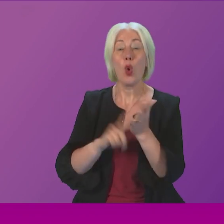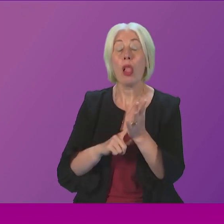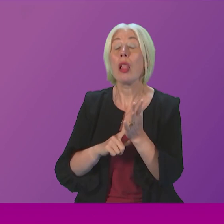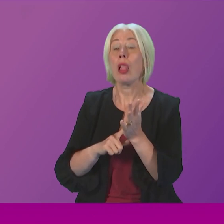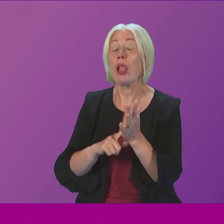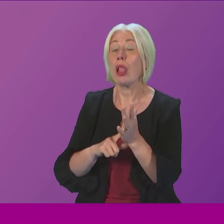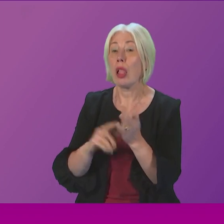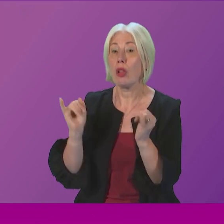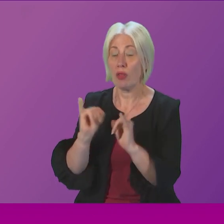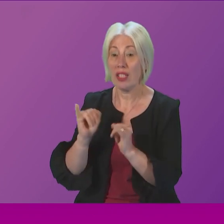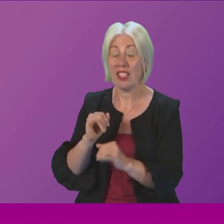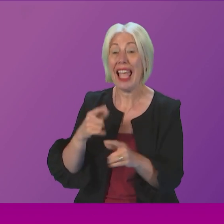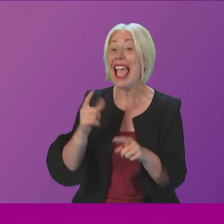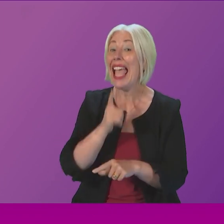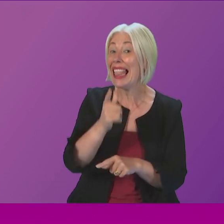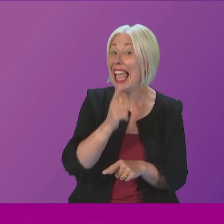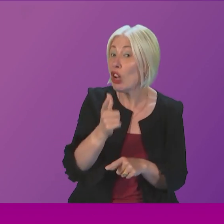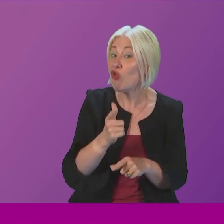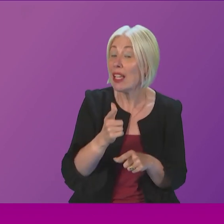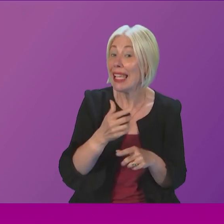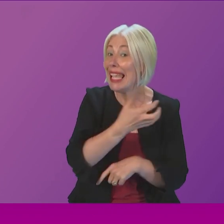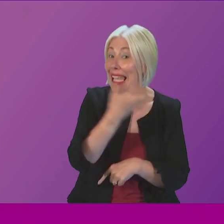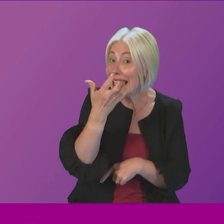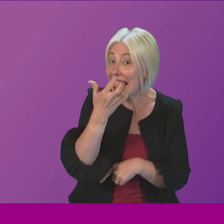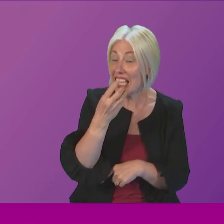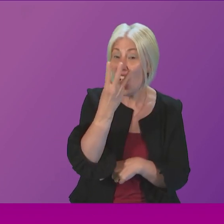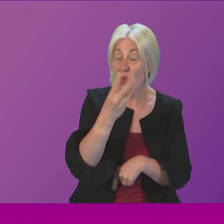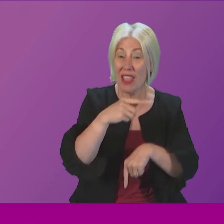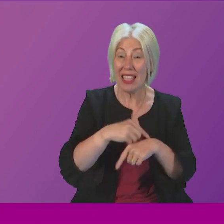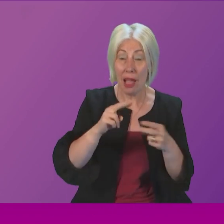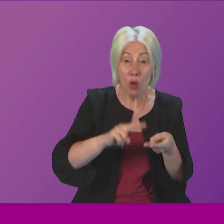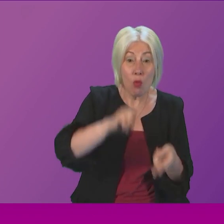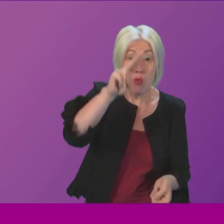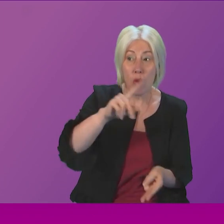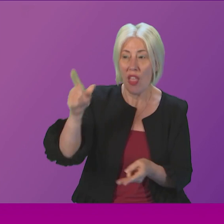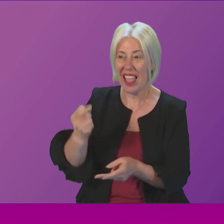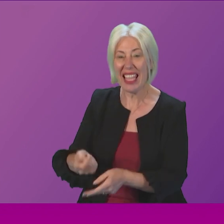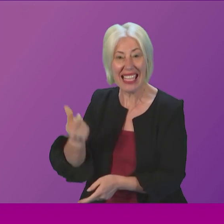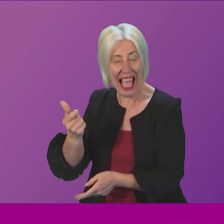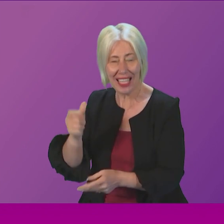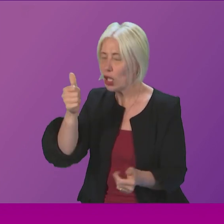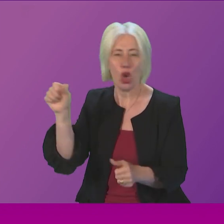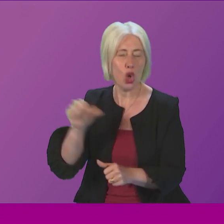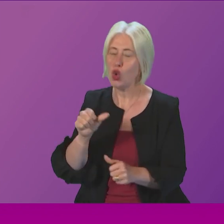of which is over three times the price of gas, being penalised? Willie Coffey is absolutely right.